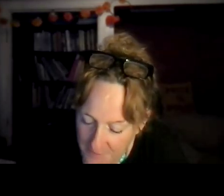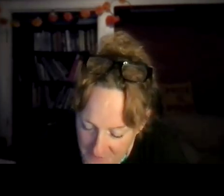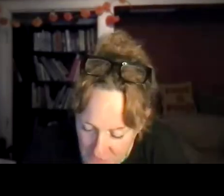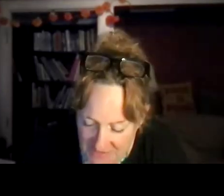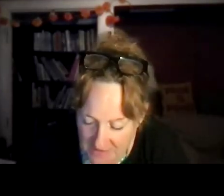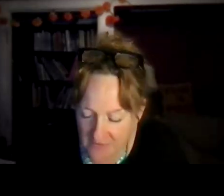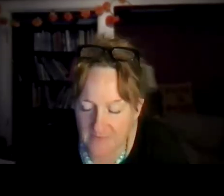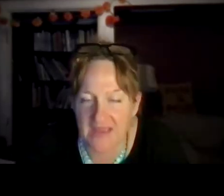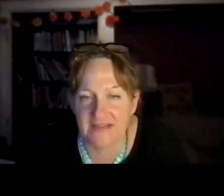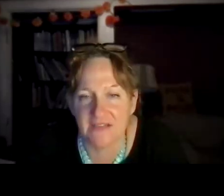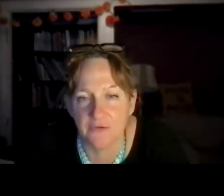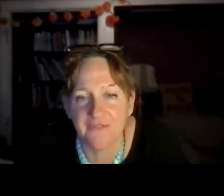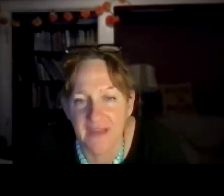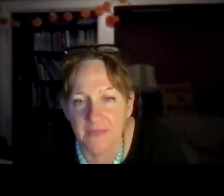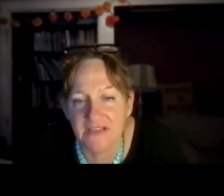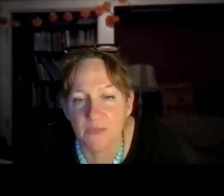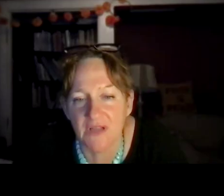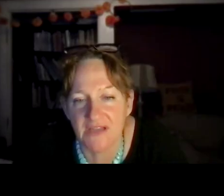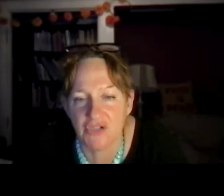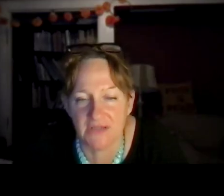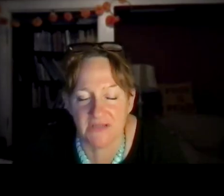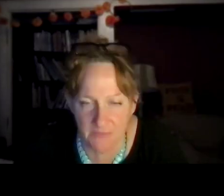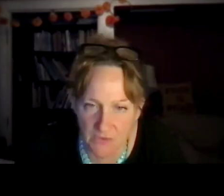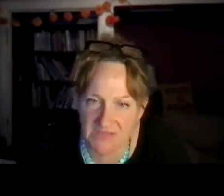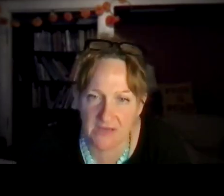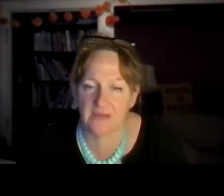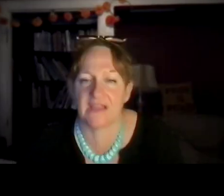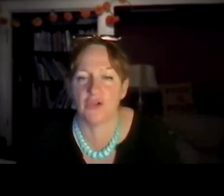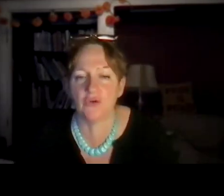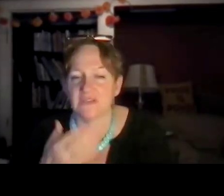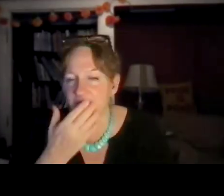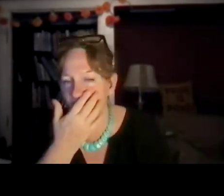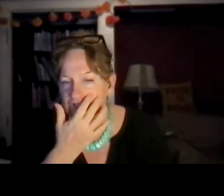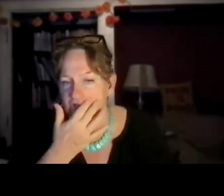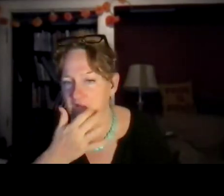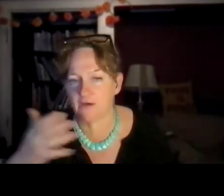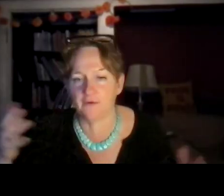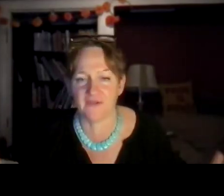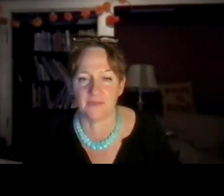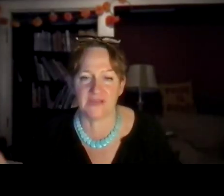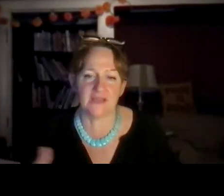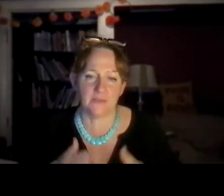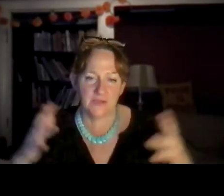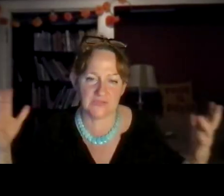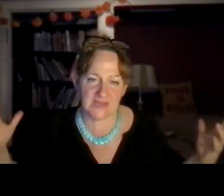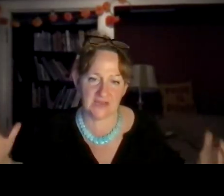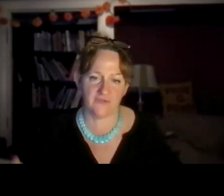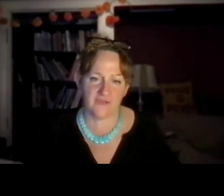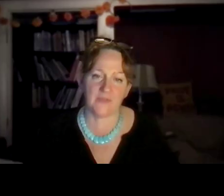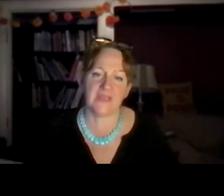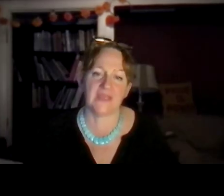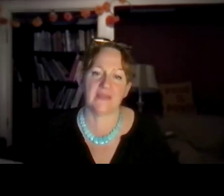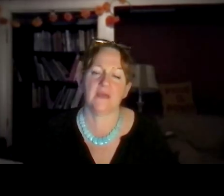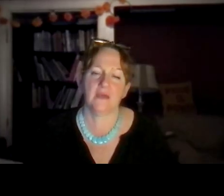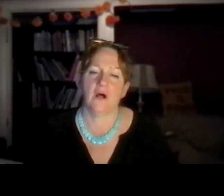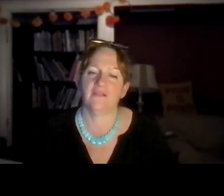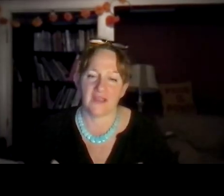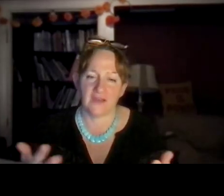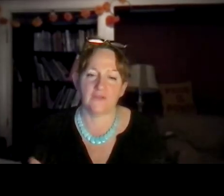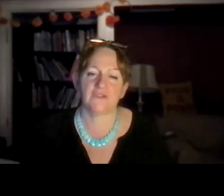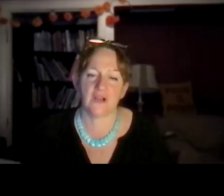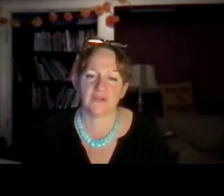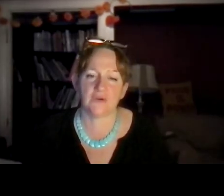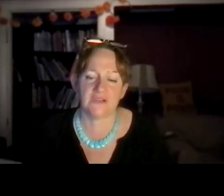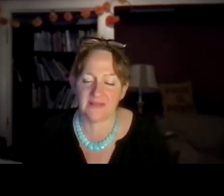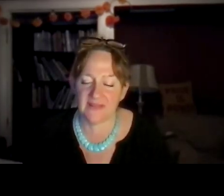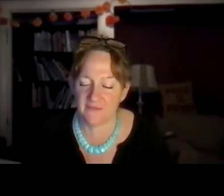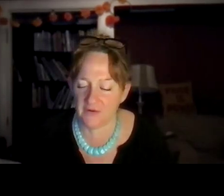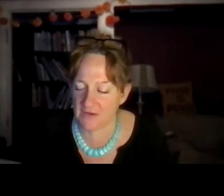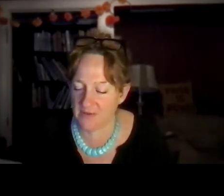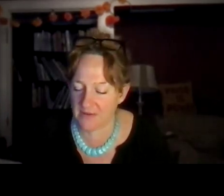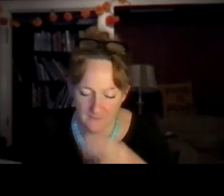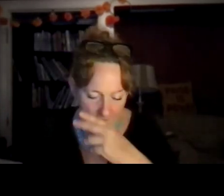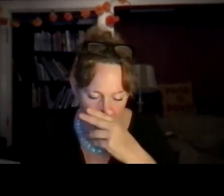Meriah: music and your family's relation to music like you as a musician. Your family, the music in your family, all of that. Can you talk stories about that for a little bit?